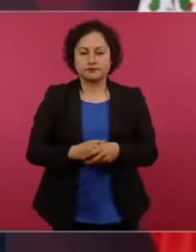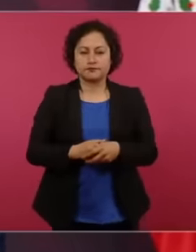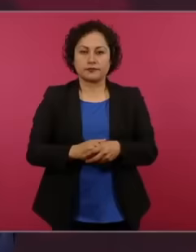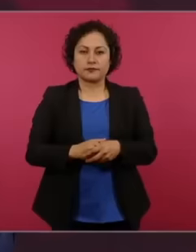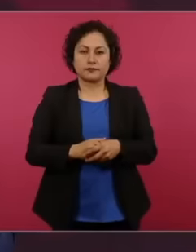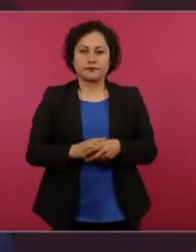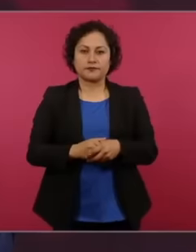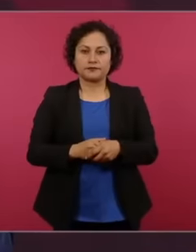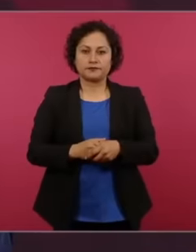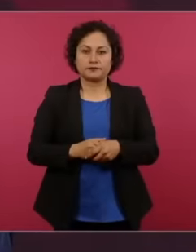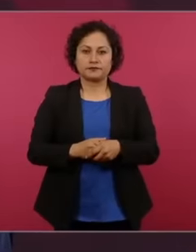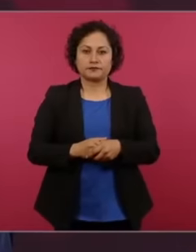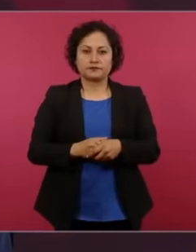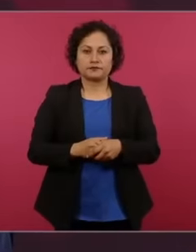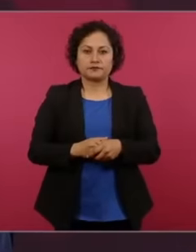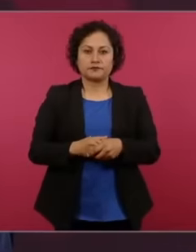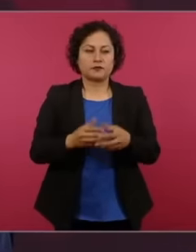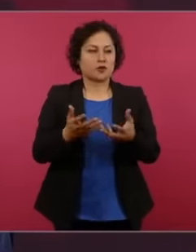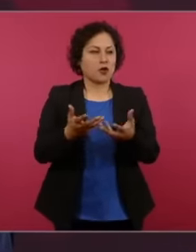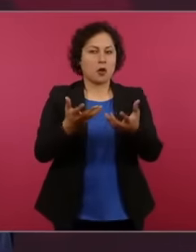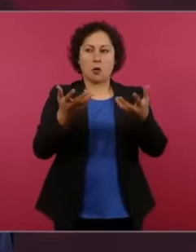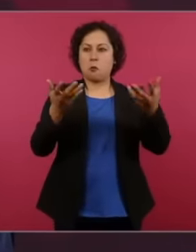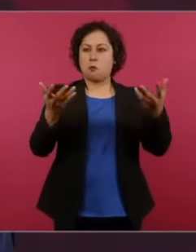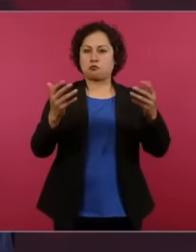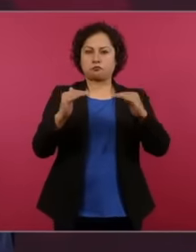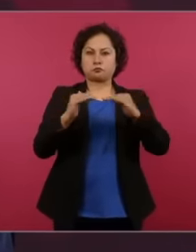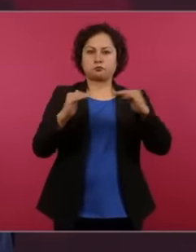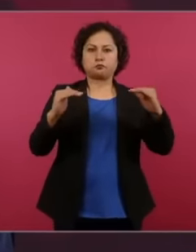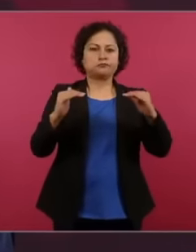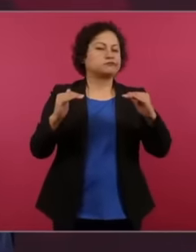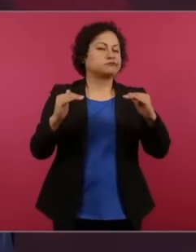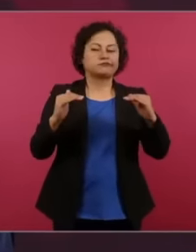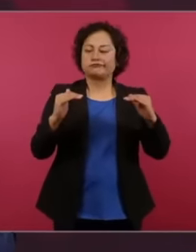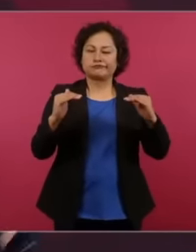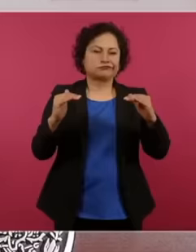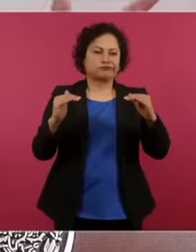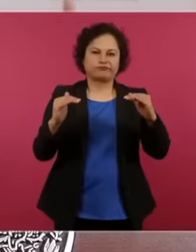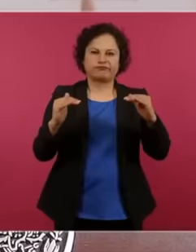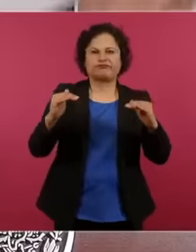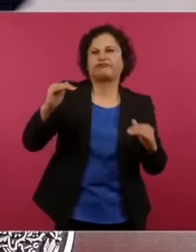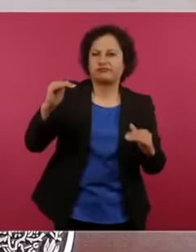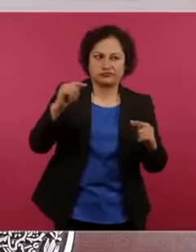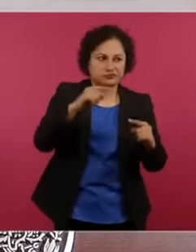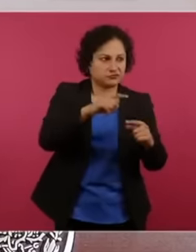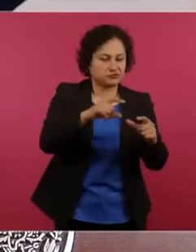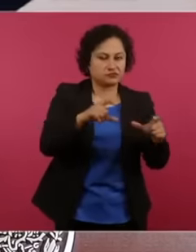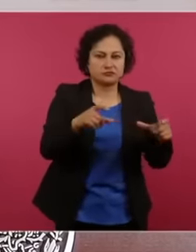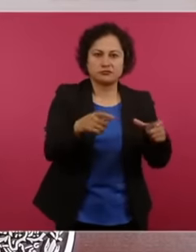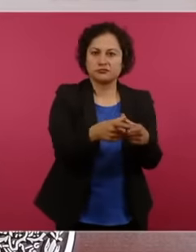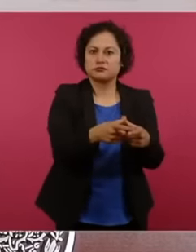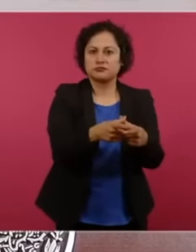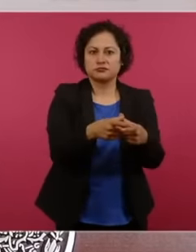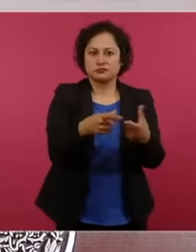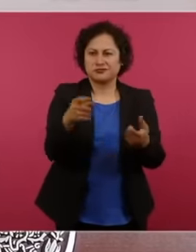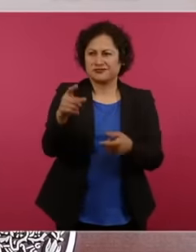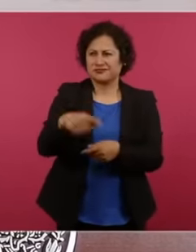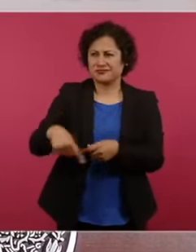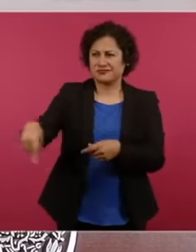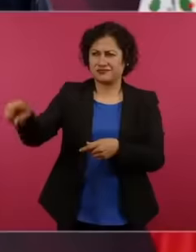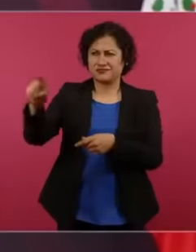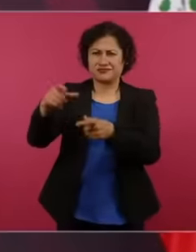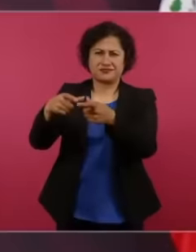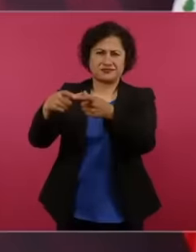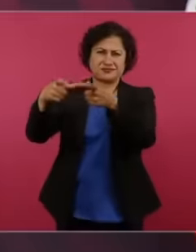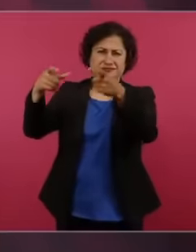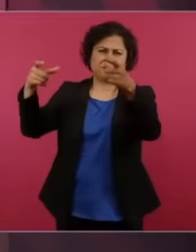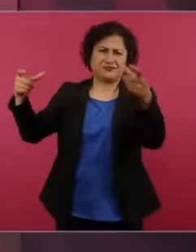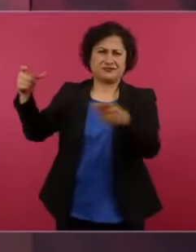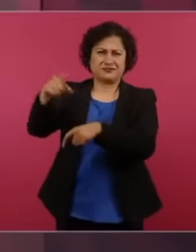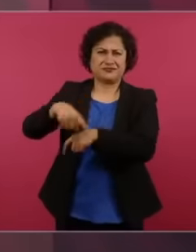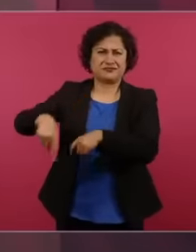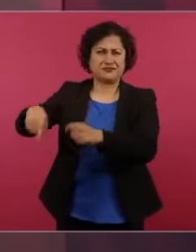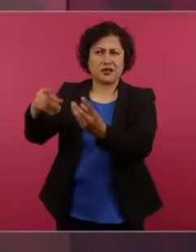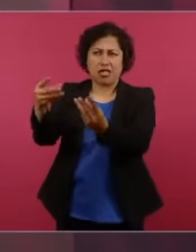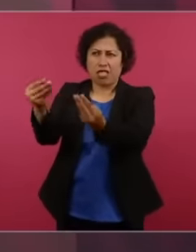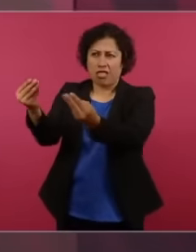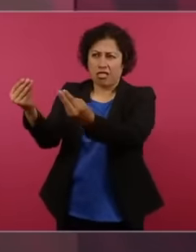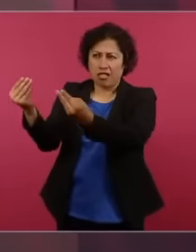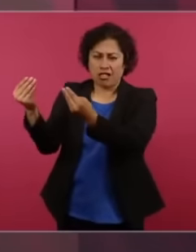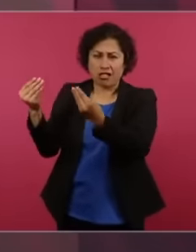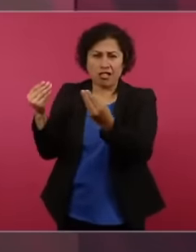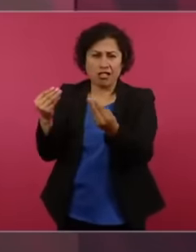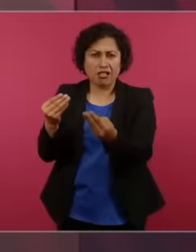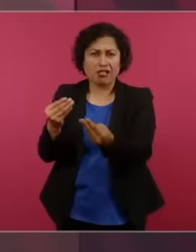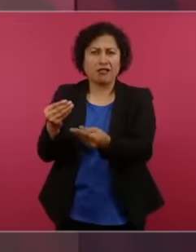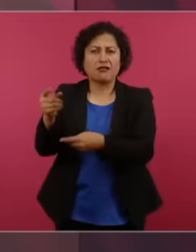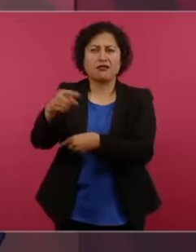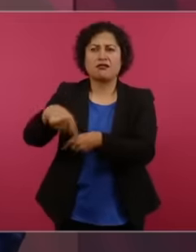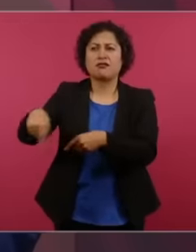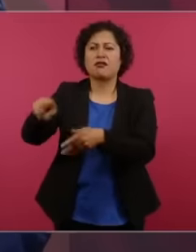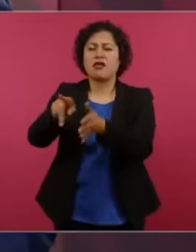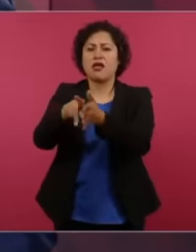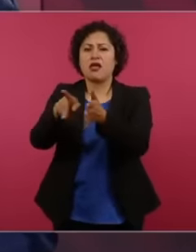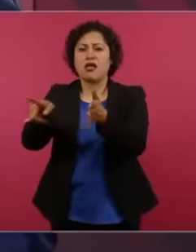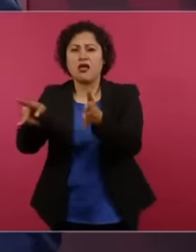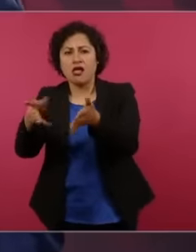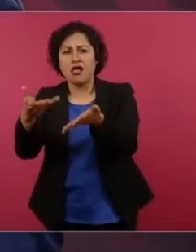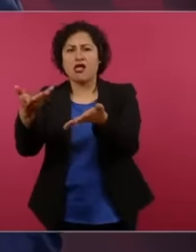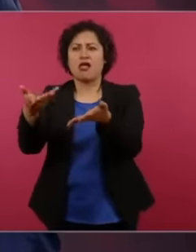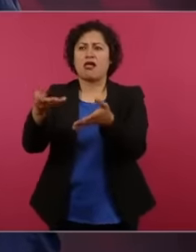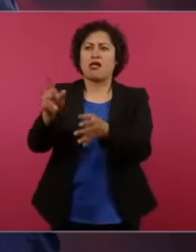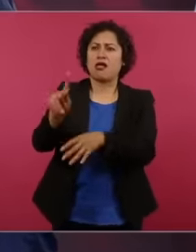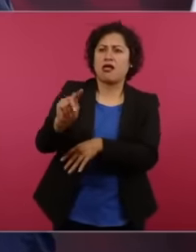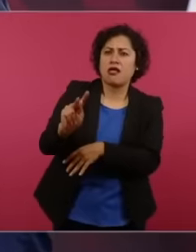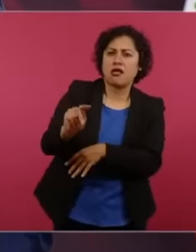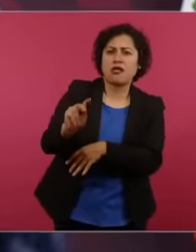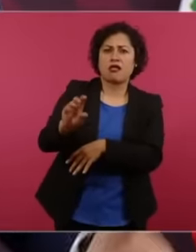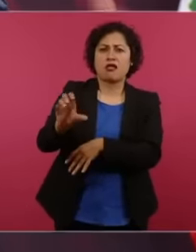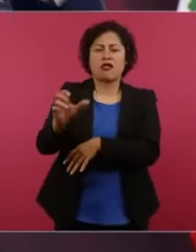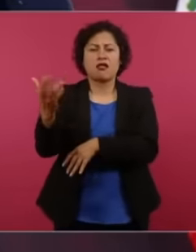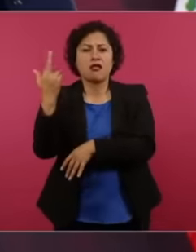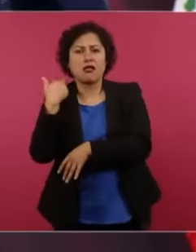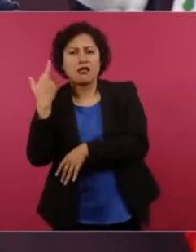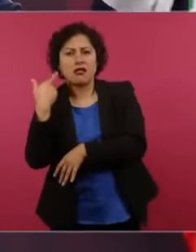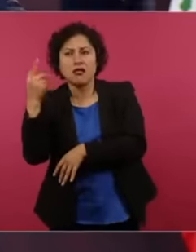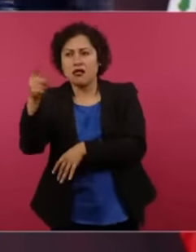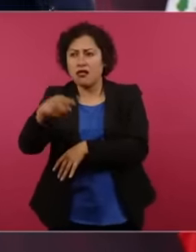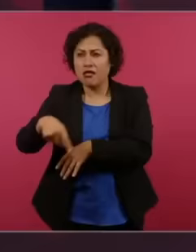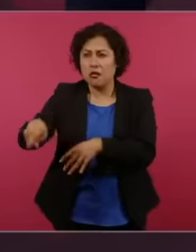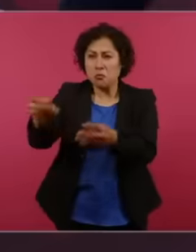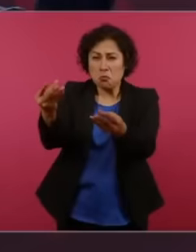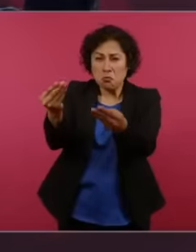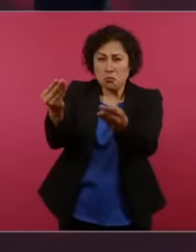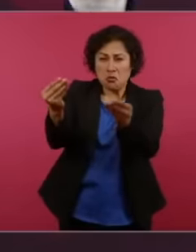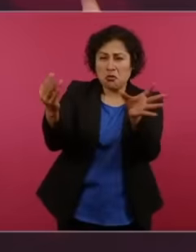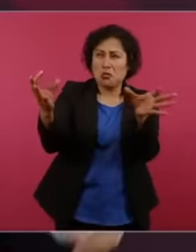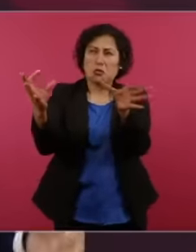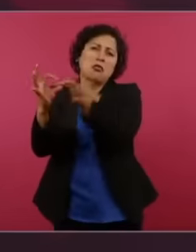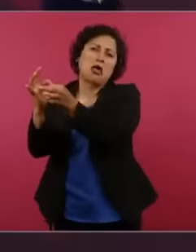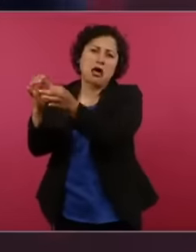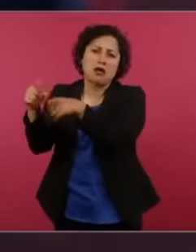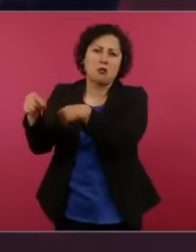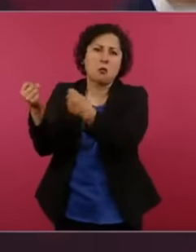balance a lot of media and of journalists at the Service of economic power because deep down